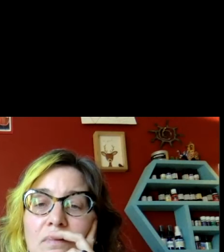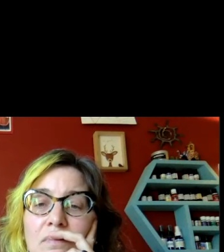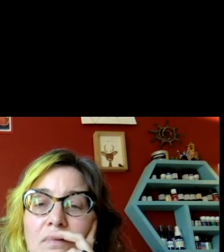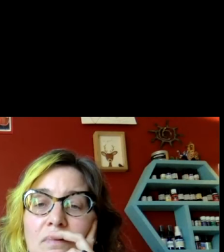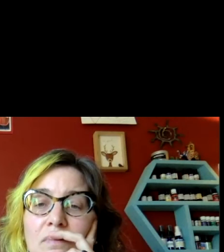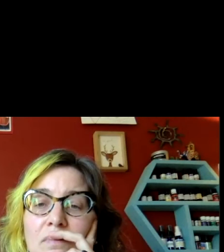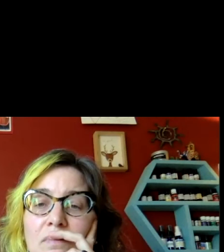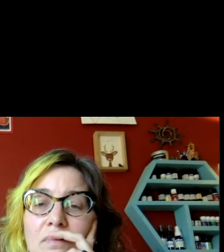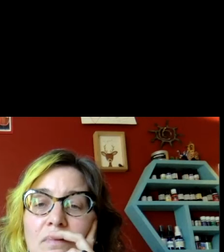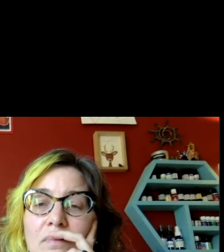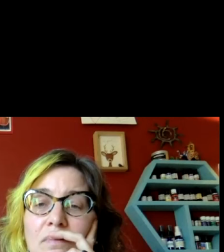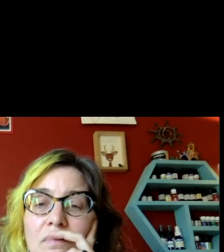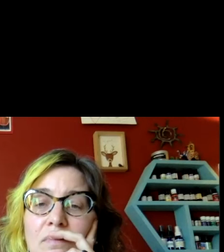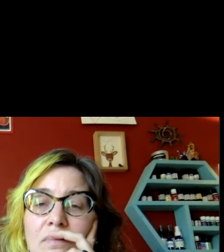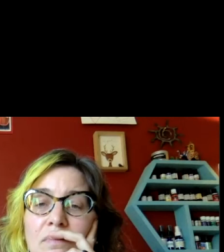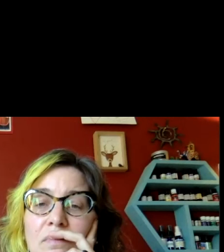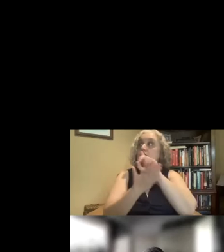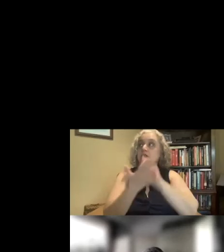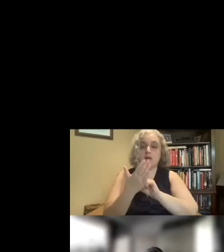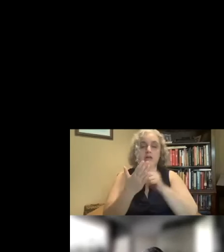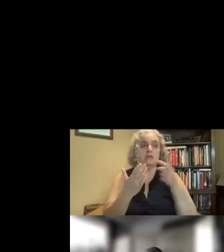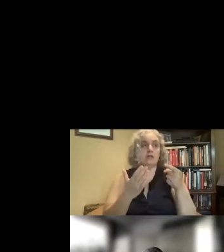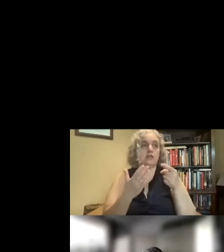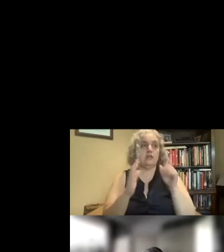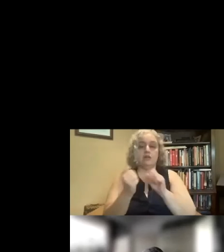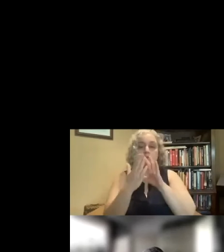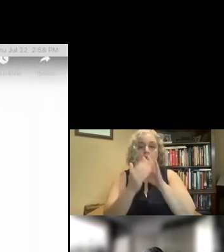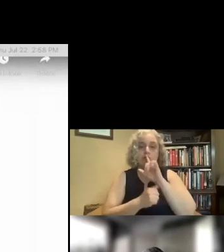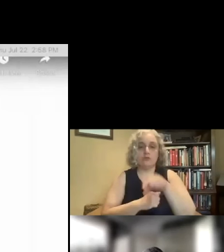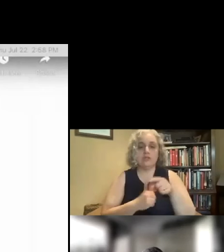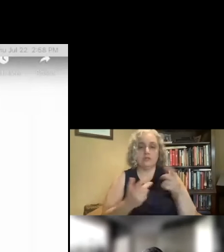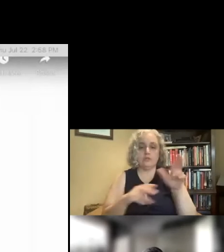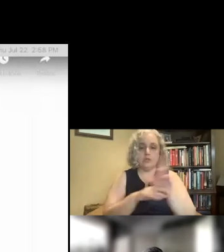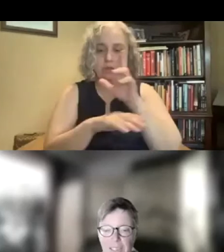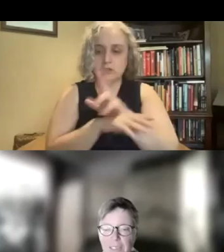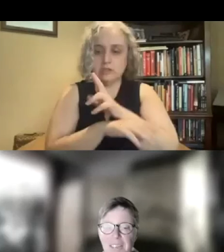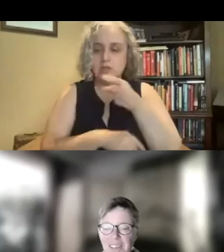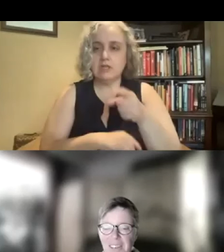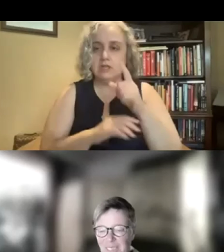but also the design of the approaches that we're using. I'm going to turn over